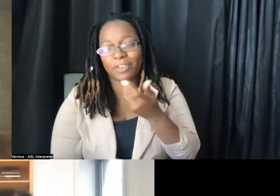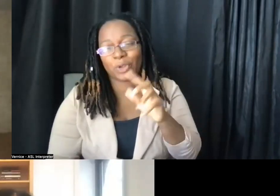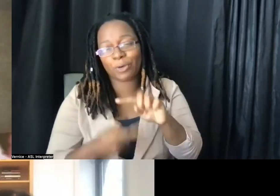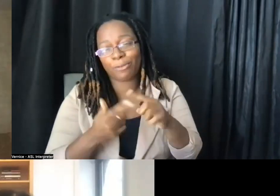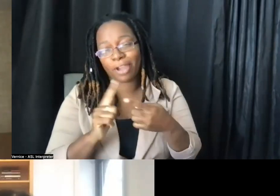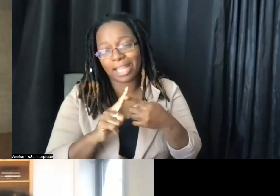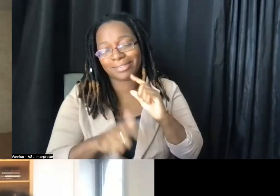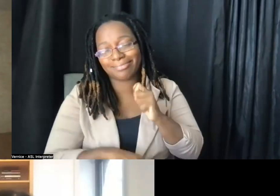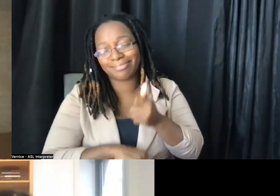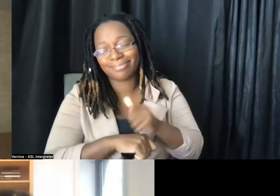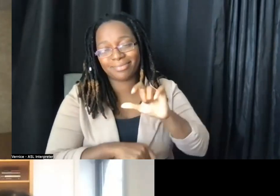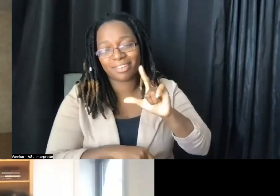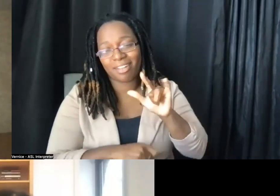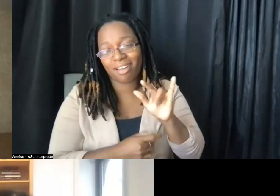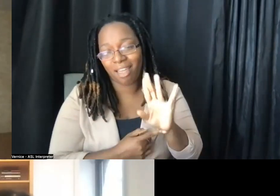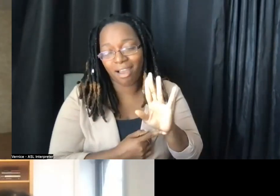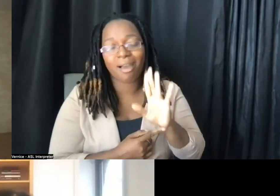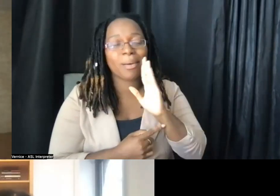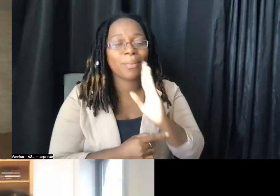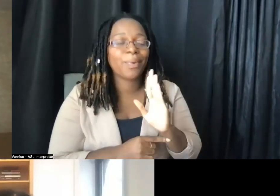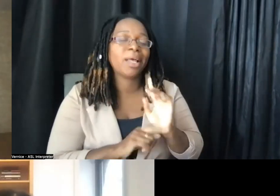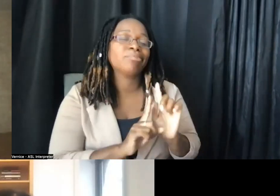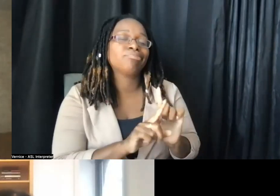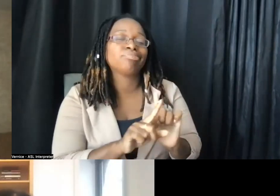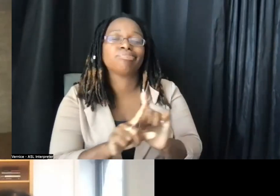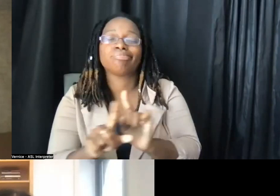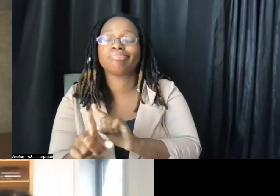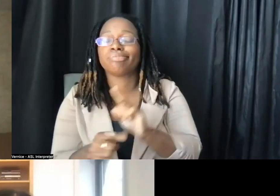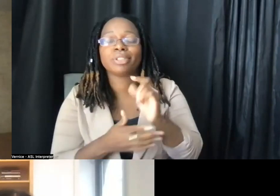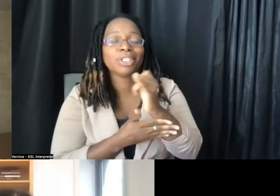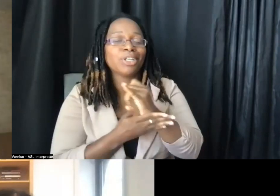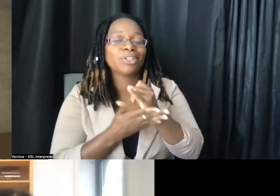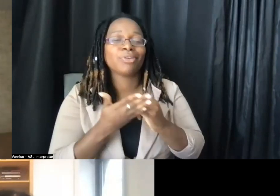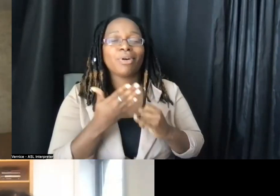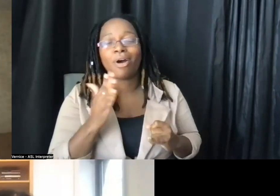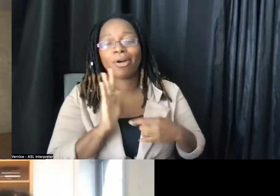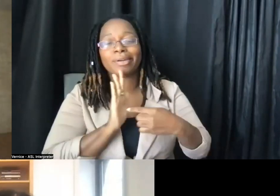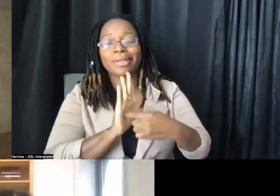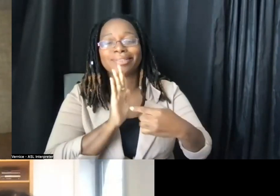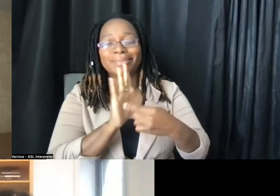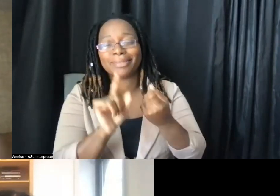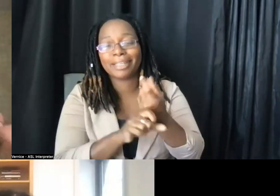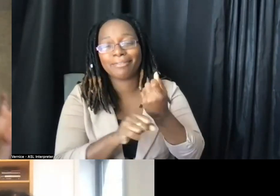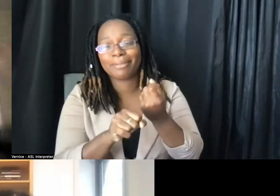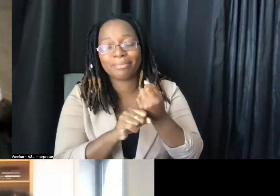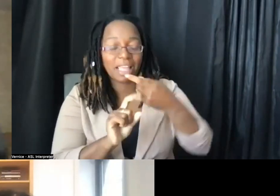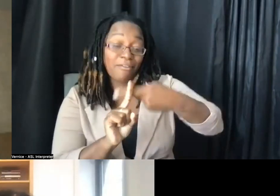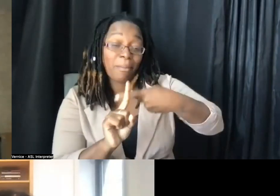We recently with some friends have formed a club where we go around and see art exhibits in New York